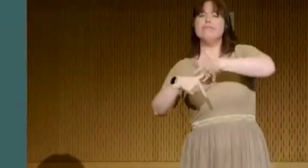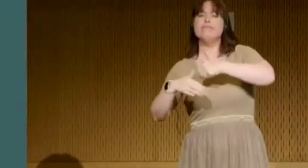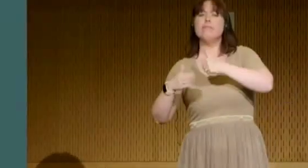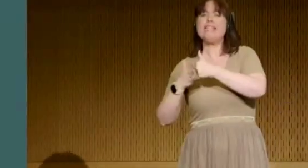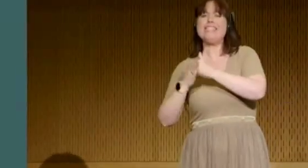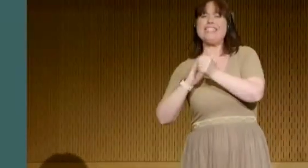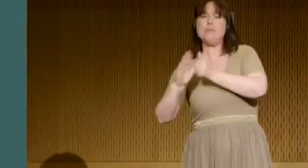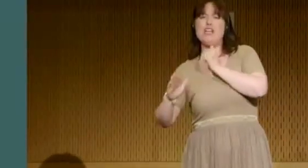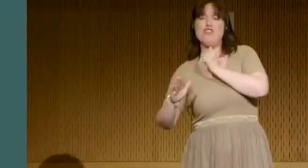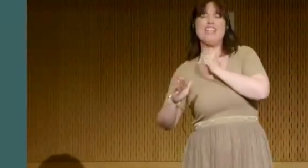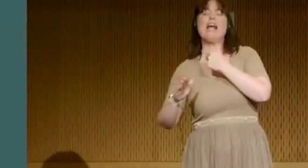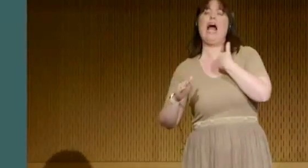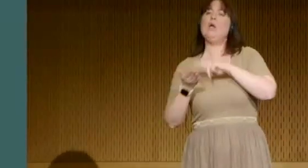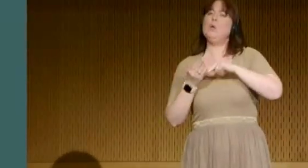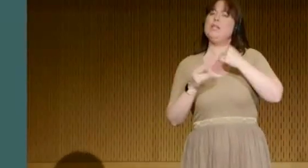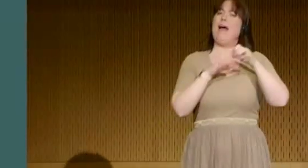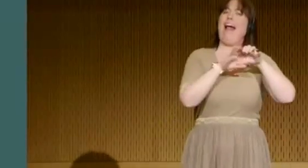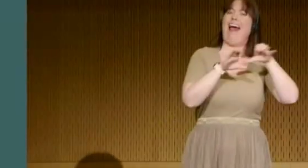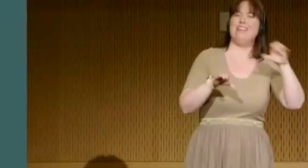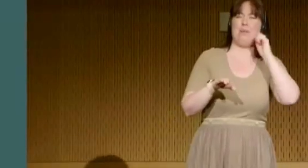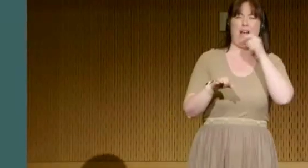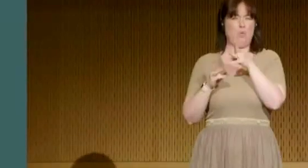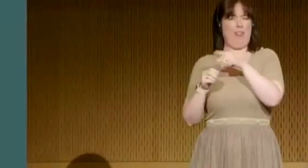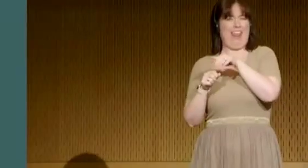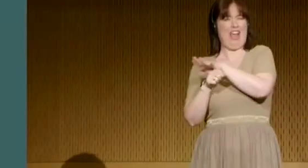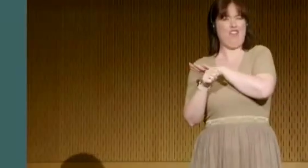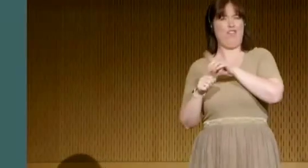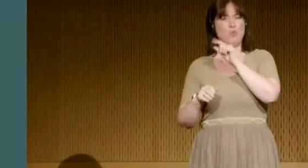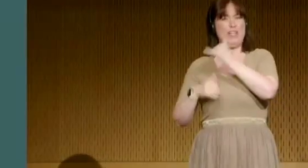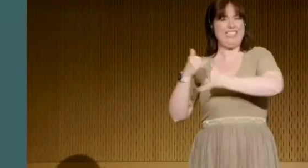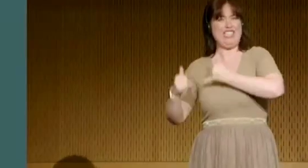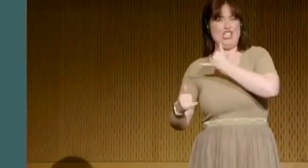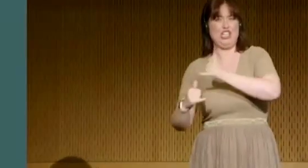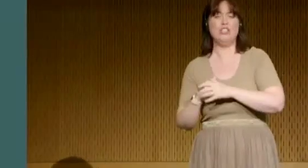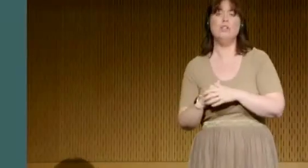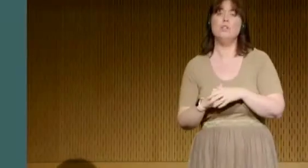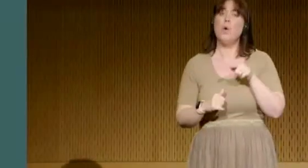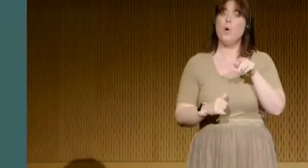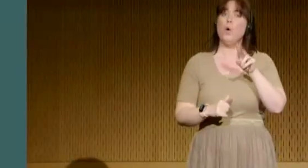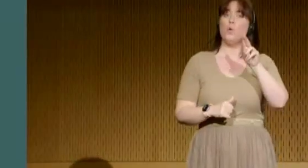I worked in marketing for over 20 years. And I saw UDL as a great way just to bring